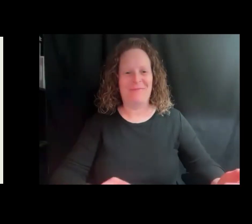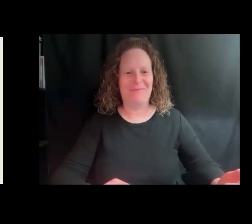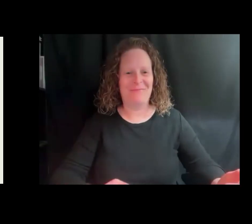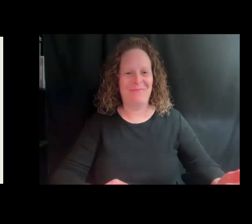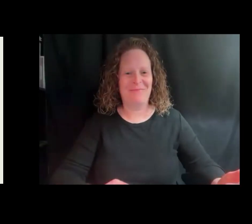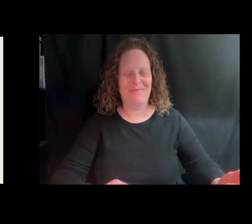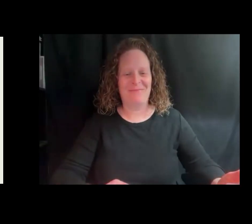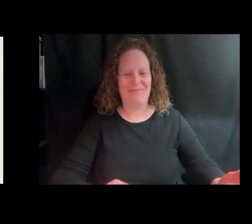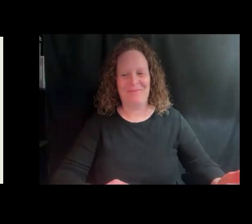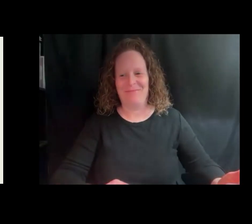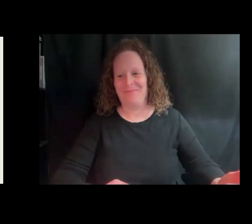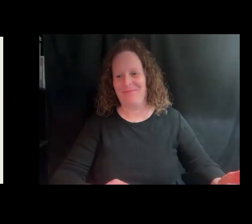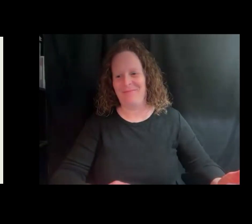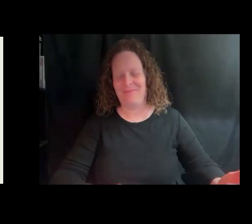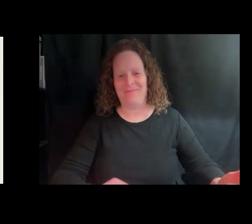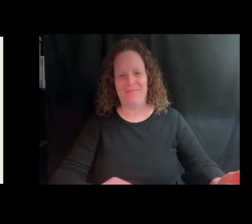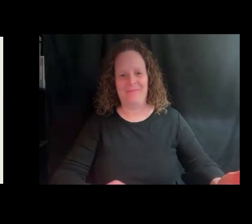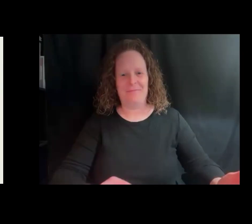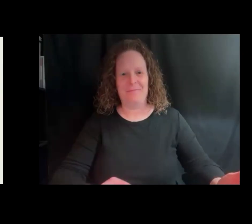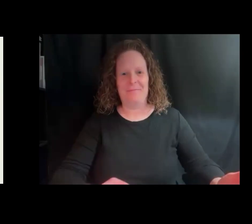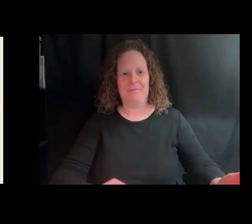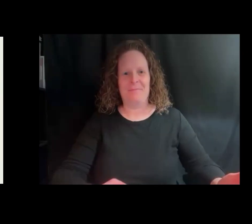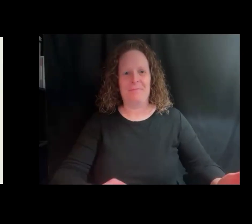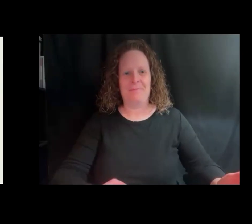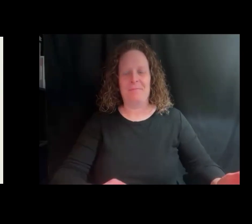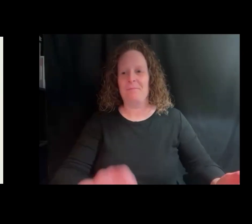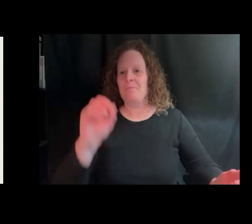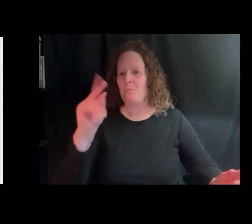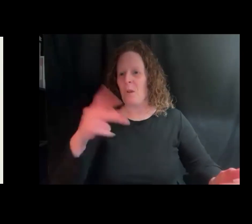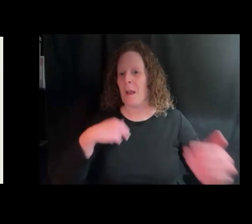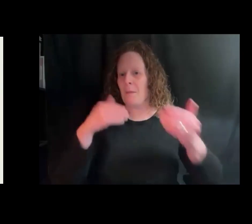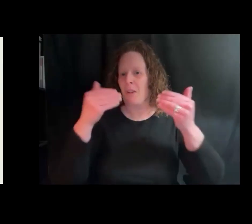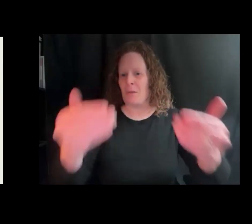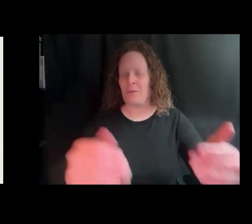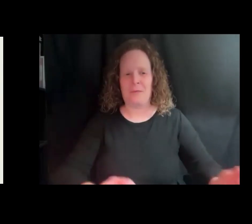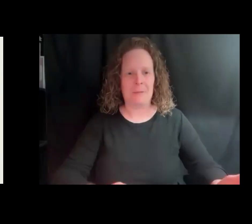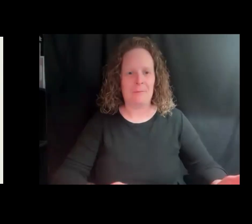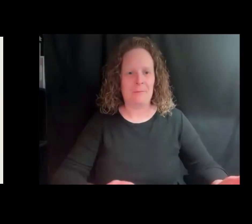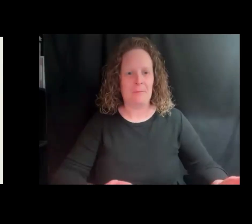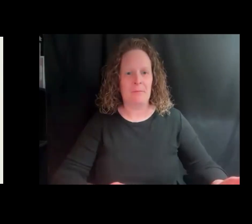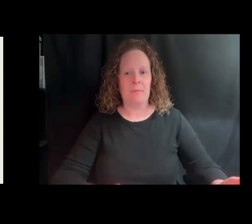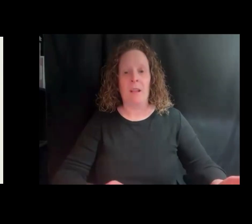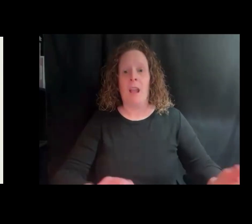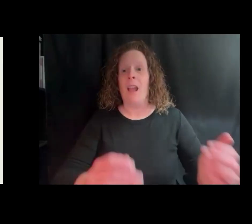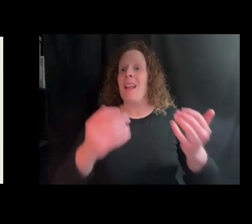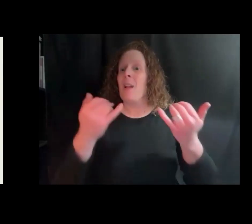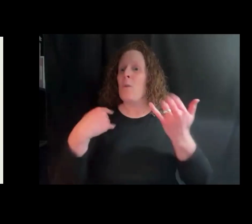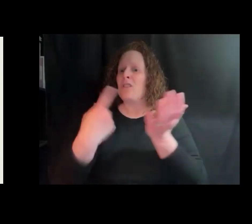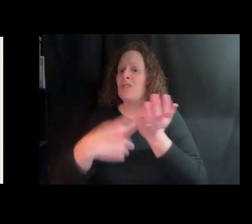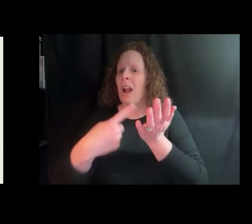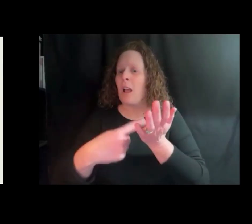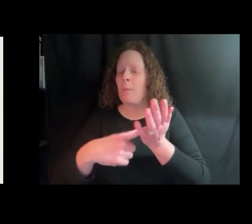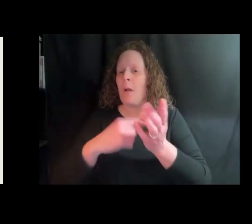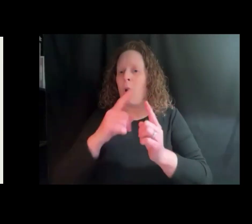So this is from my project website. All right, so I'm gonna go ahead.